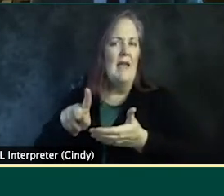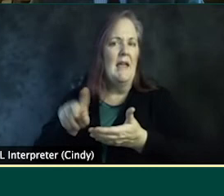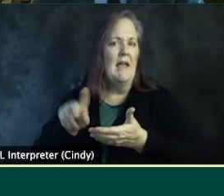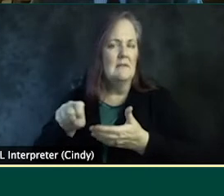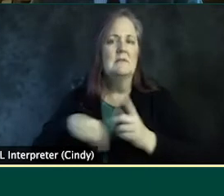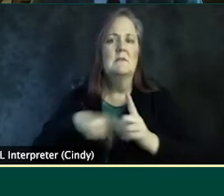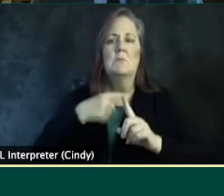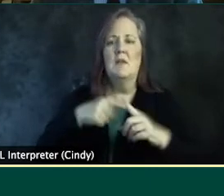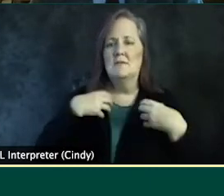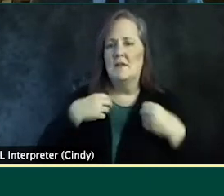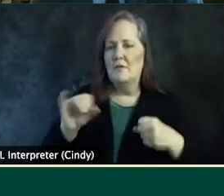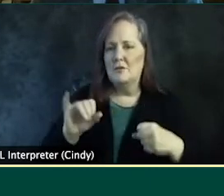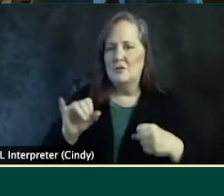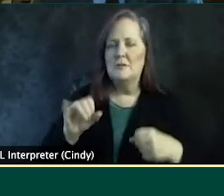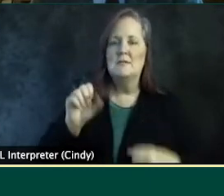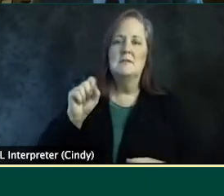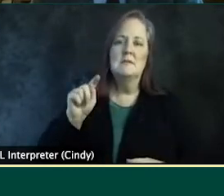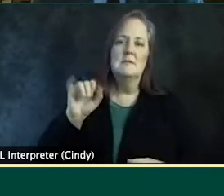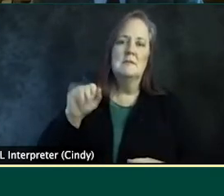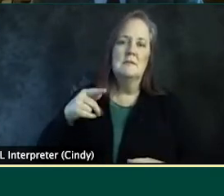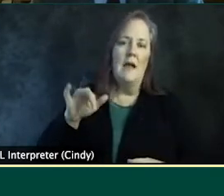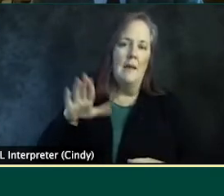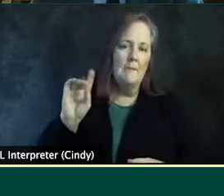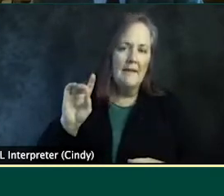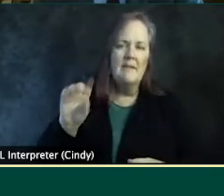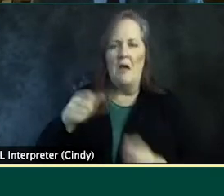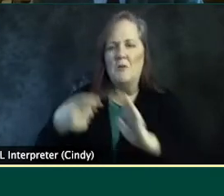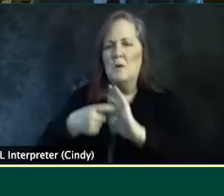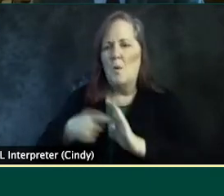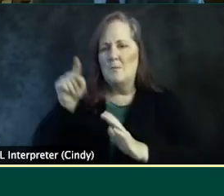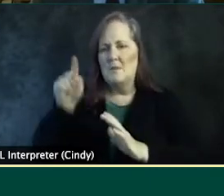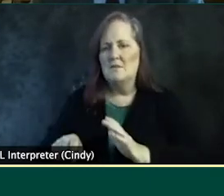and delivery companies' business models are built on the model